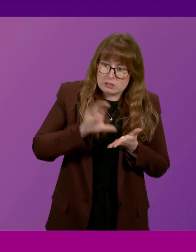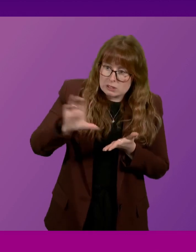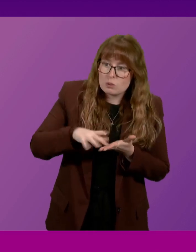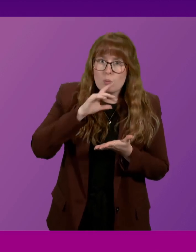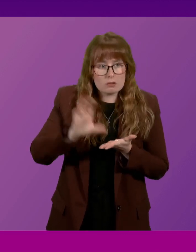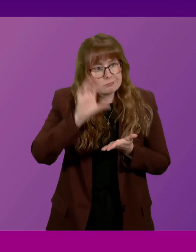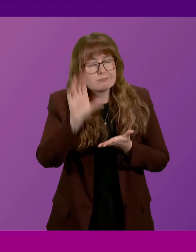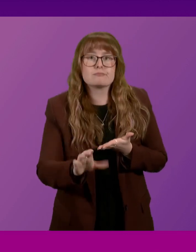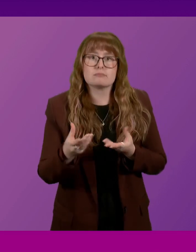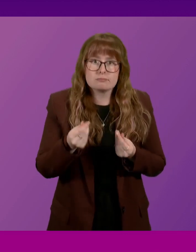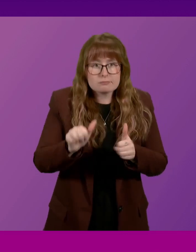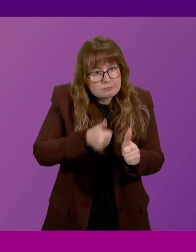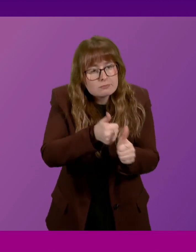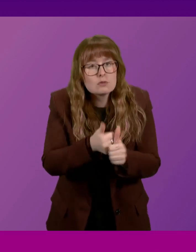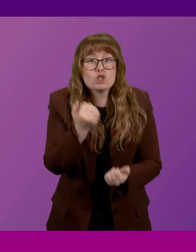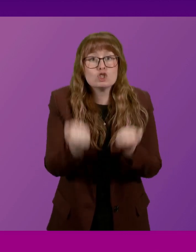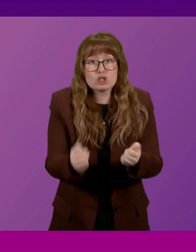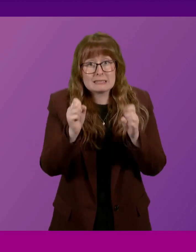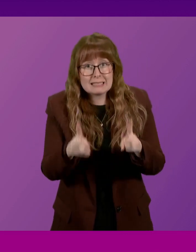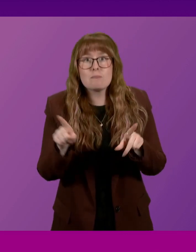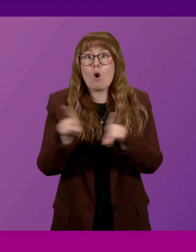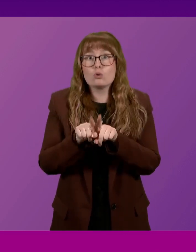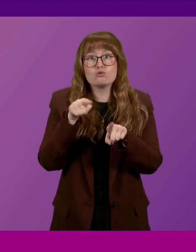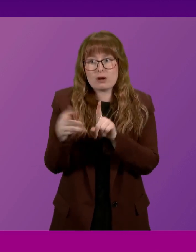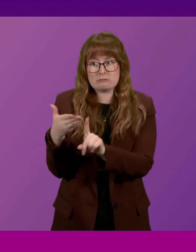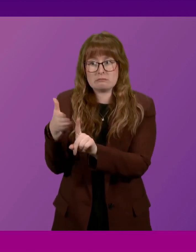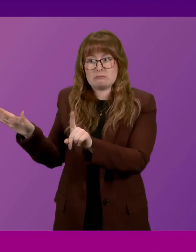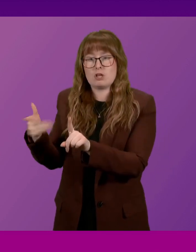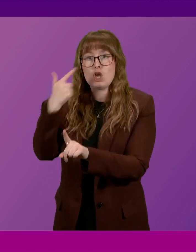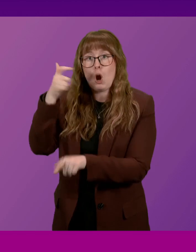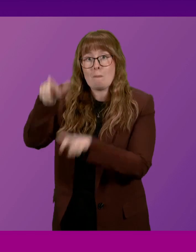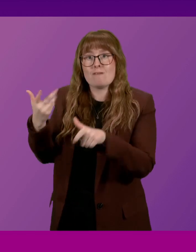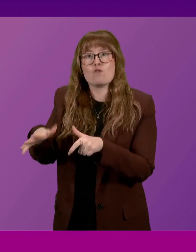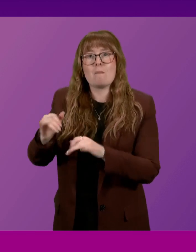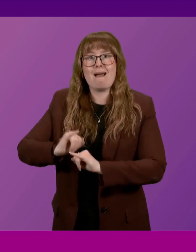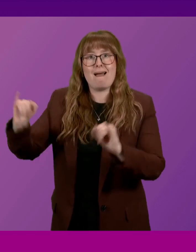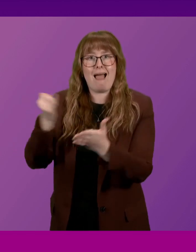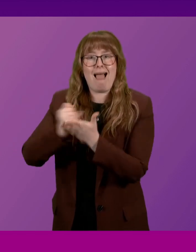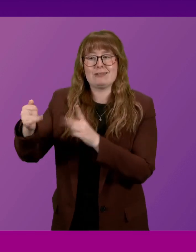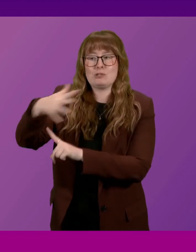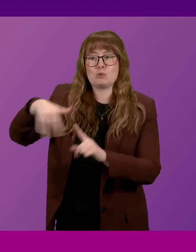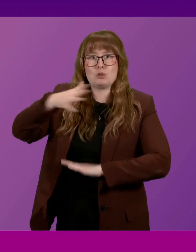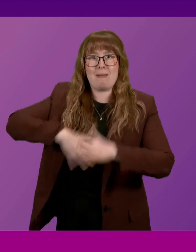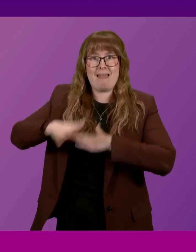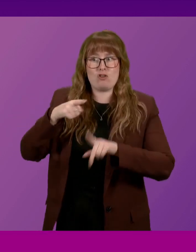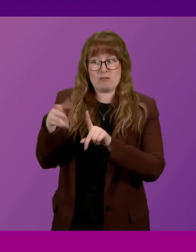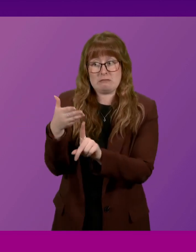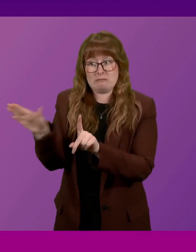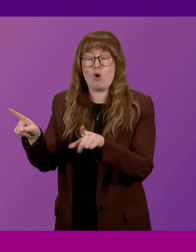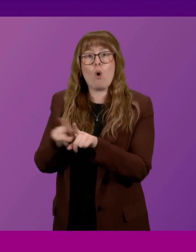system and on diverting young people from antisocial behaviour and offending, so that we